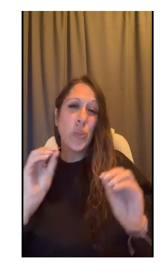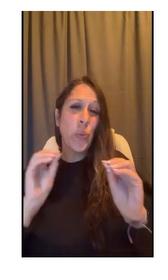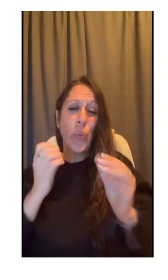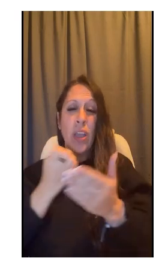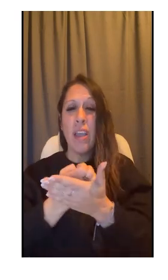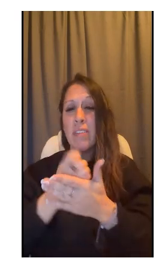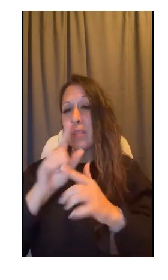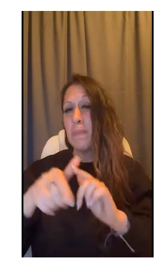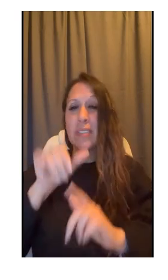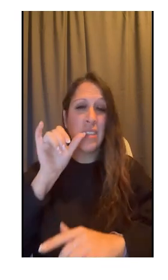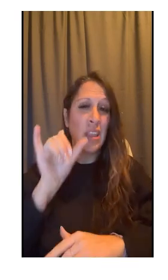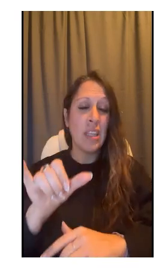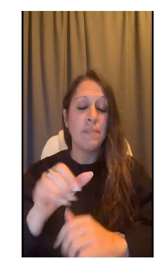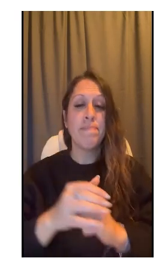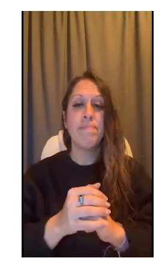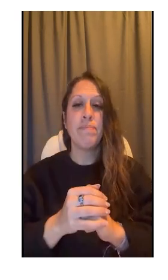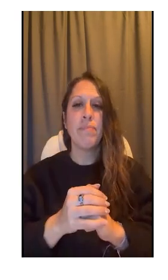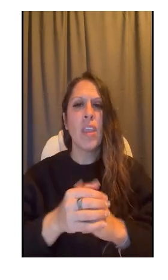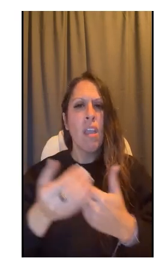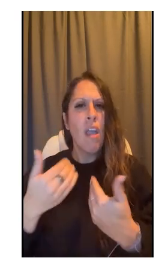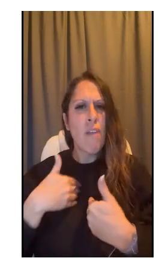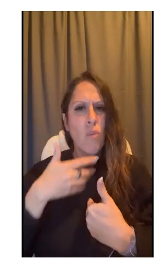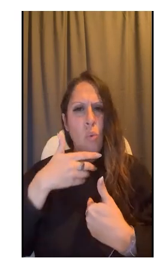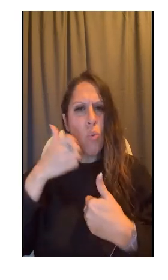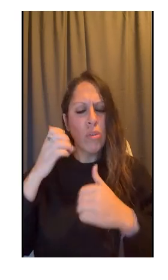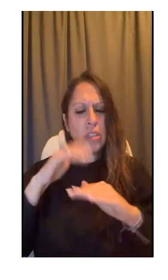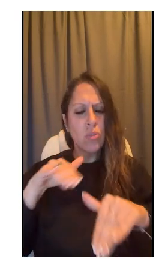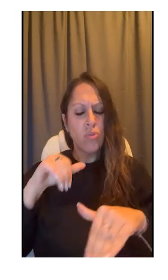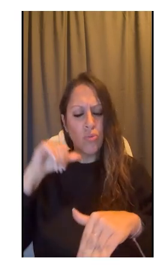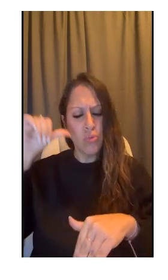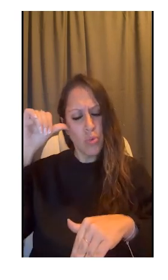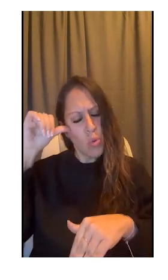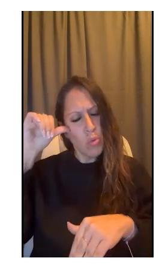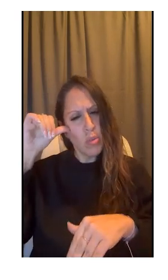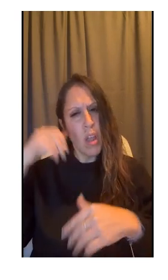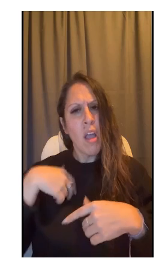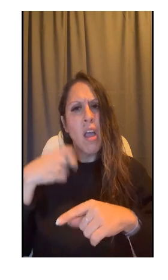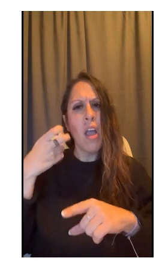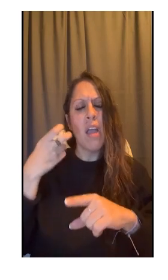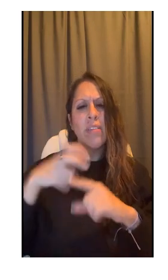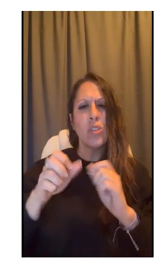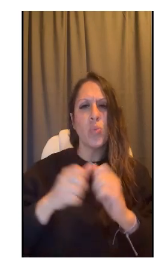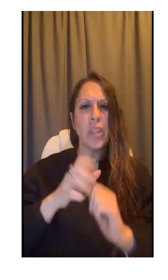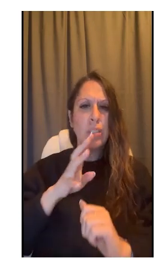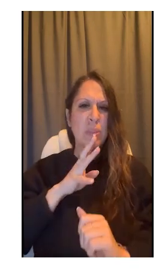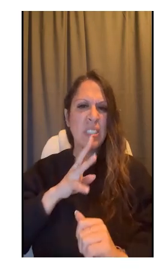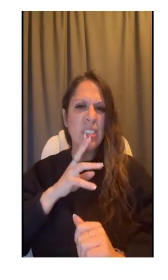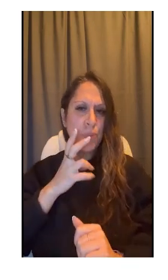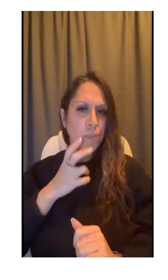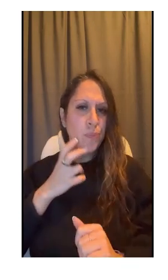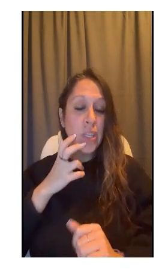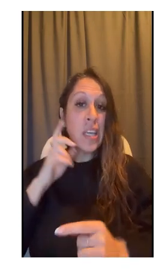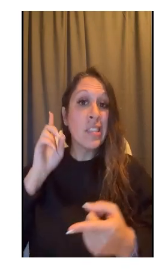evidence about that. Certainly there are older children and adults who will have difficulty with pronunciation